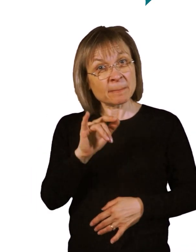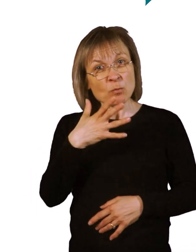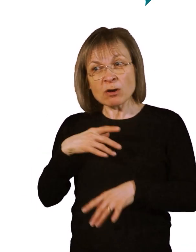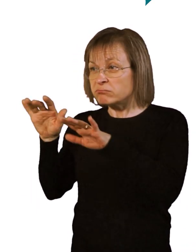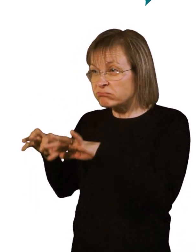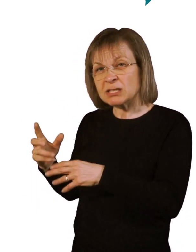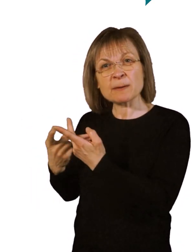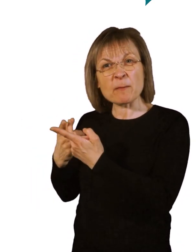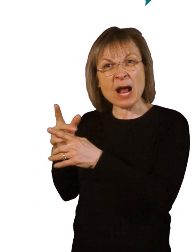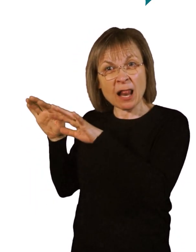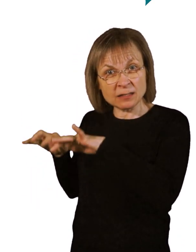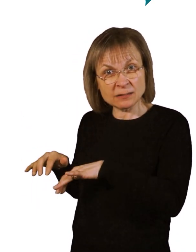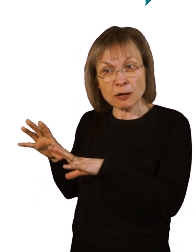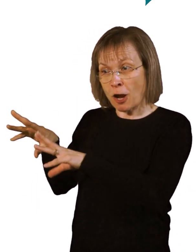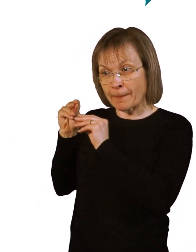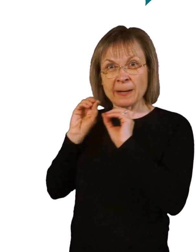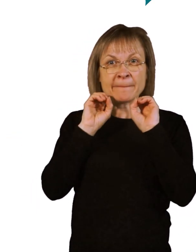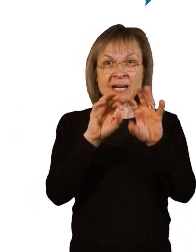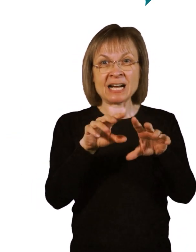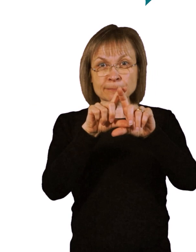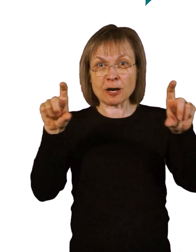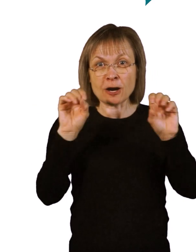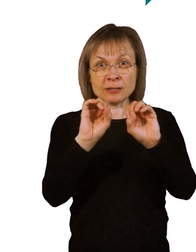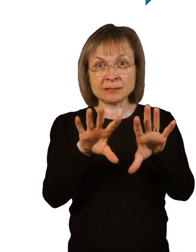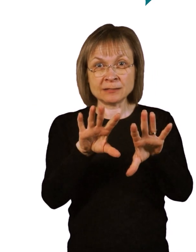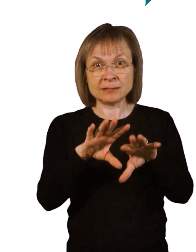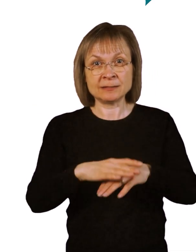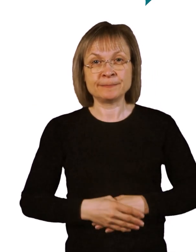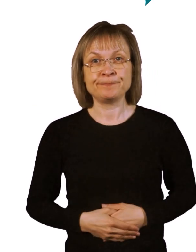You might want to type out your answer somewhere else first and copy and paste it into the box.